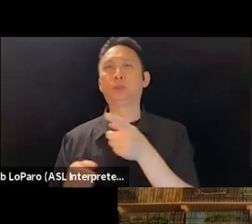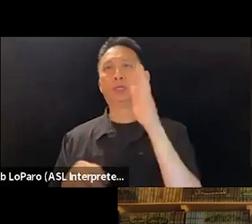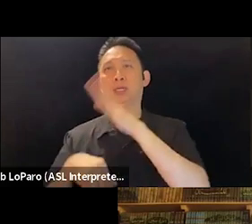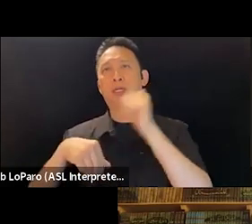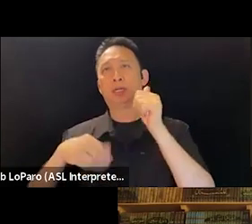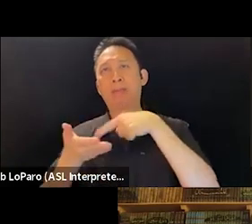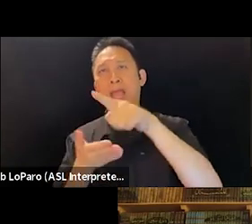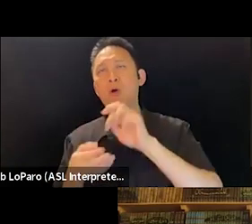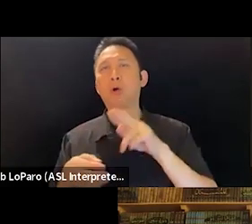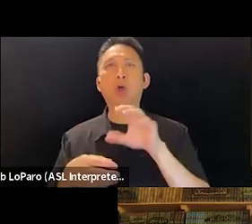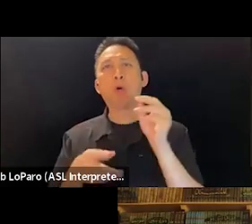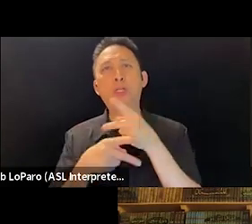Okay, yes, same.